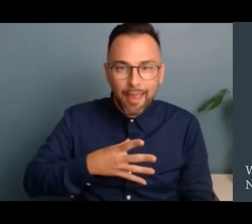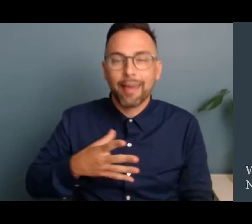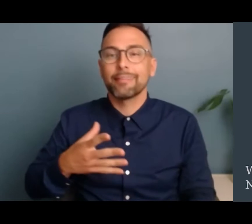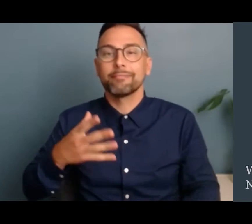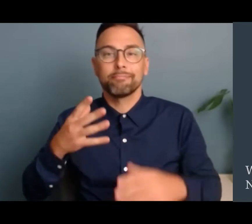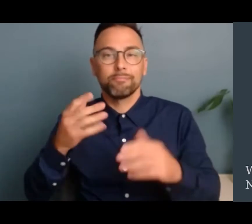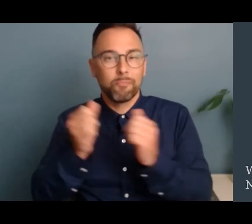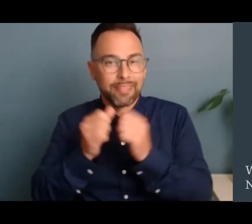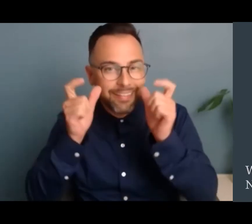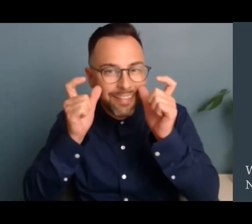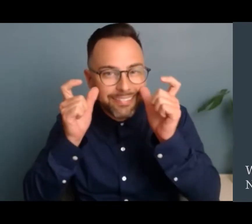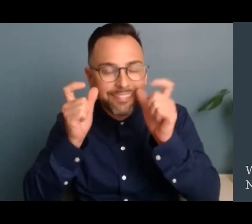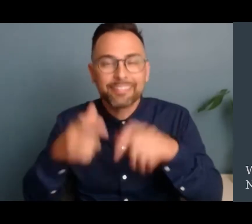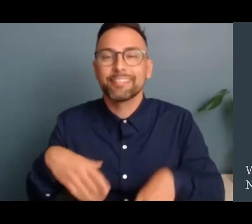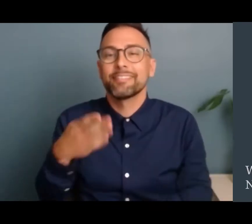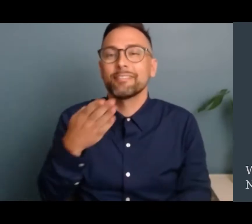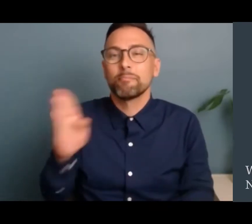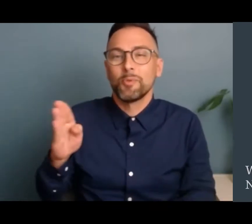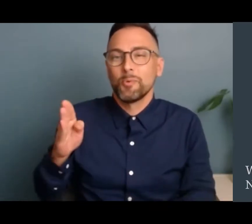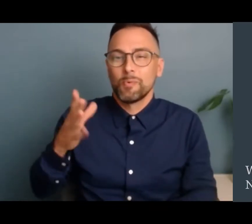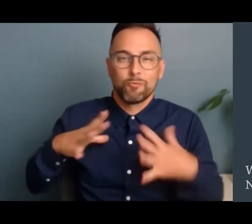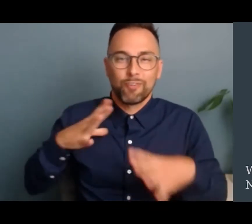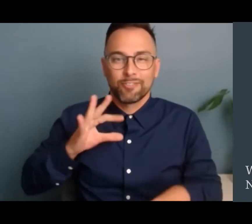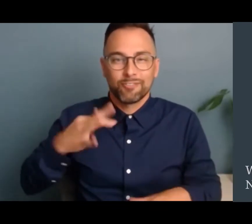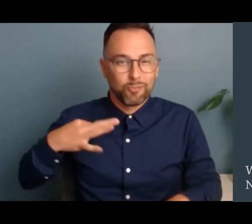My pronouns are he/his. I am a white man with brown hair and glasses.